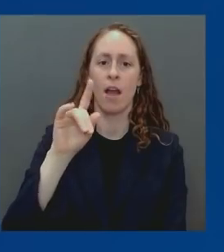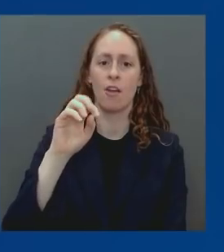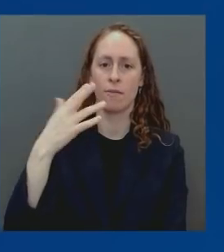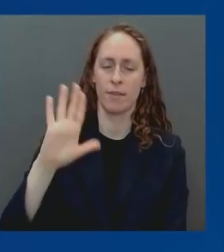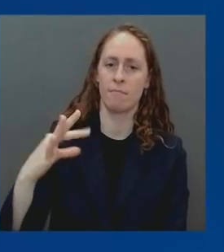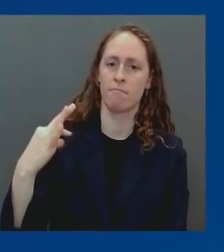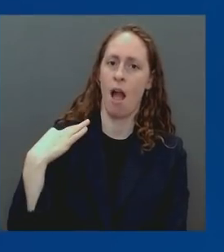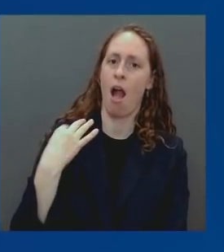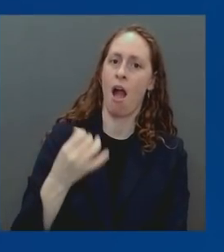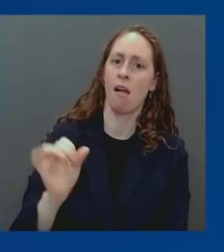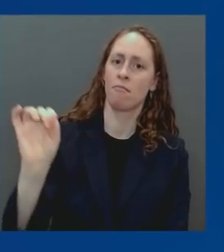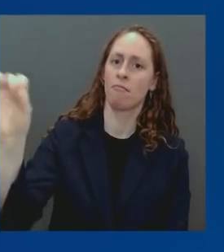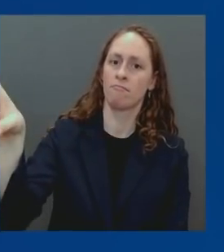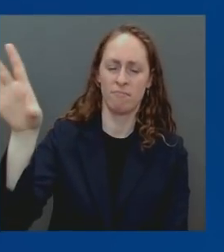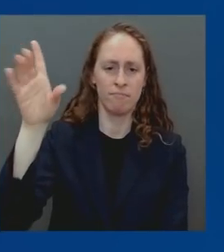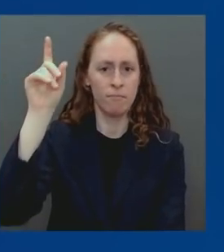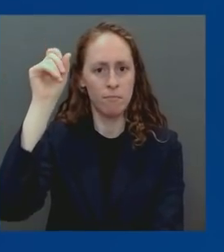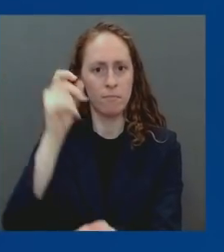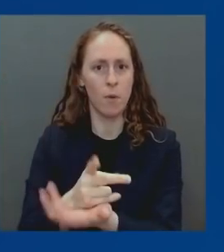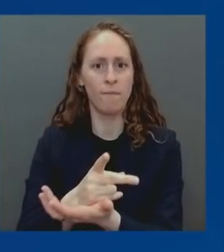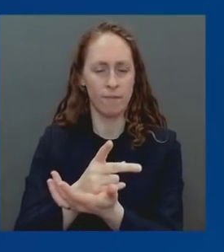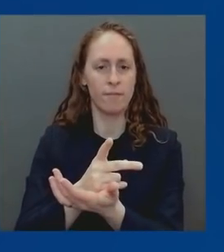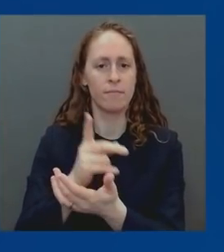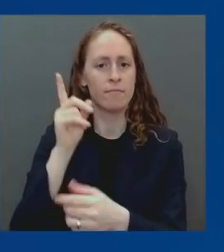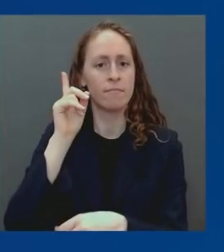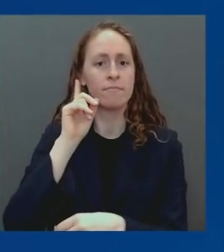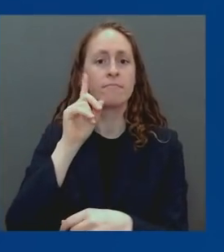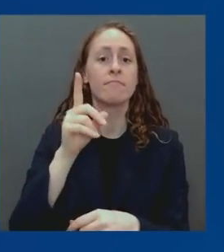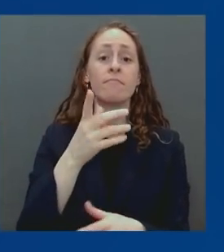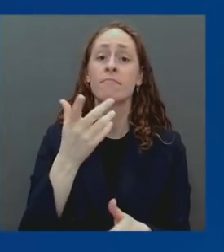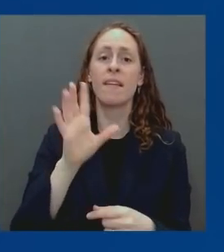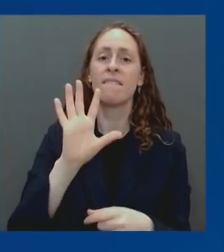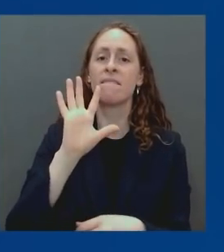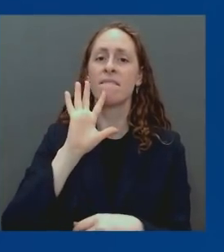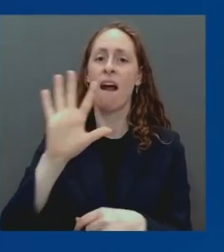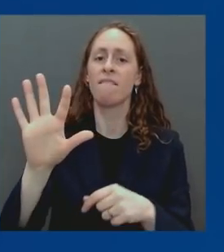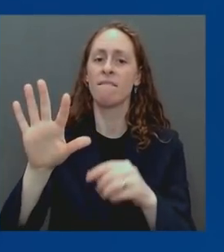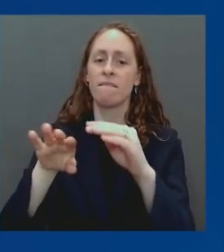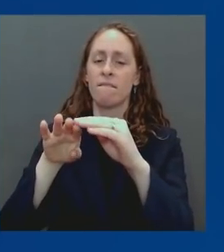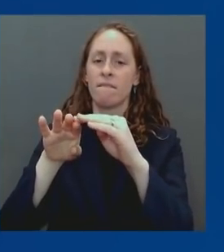how we're preparing for the possibility of this milestone, but first I want to walk you through the process.